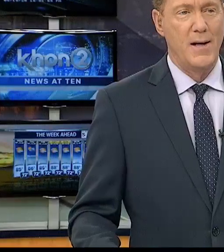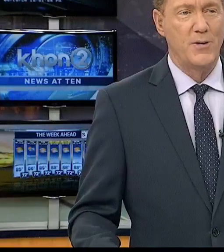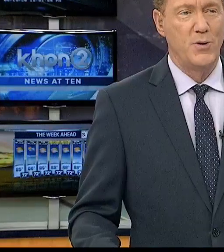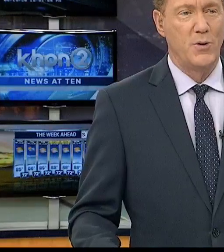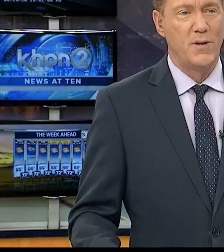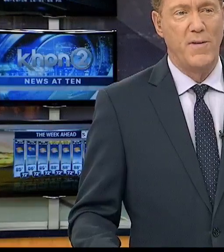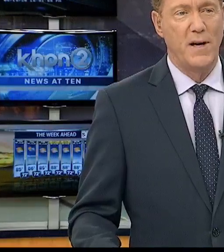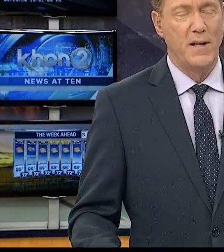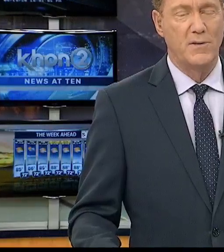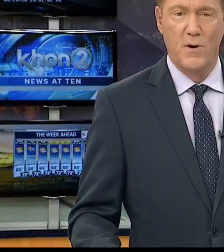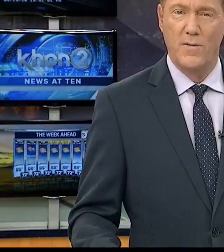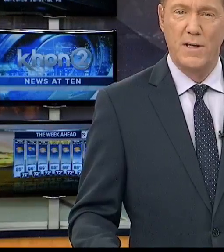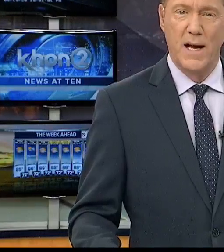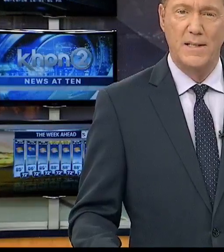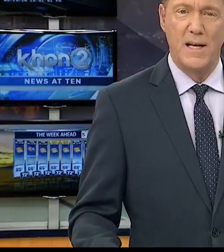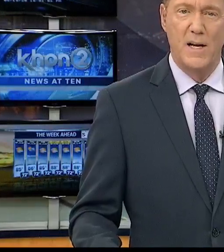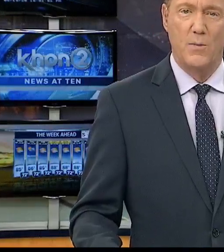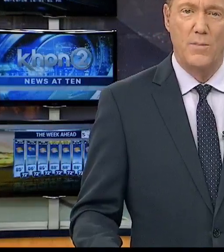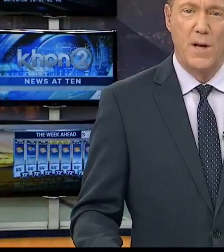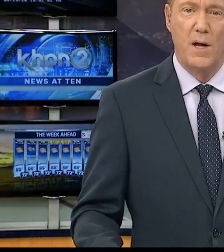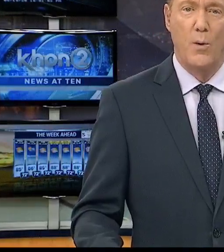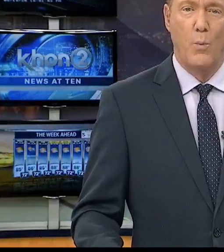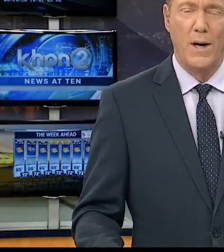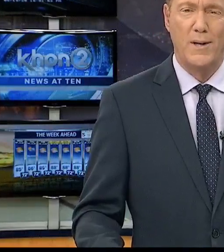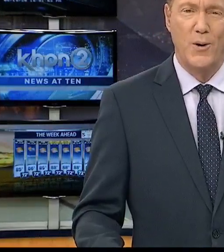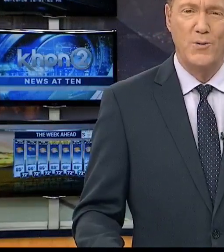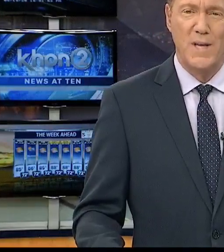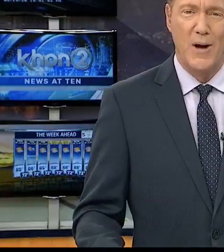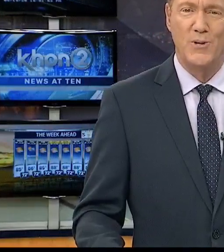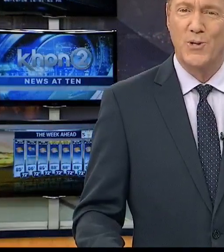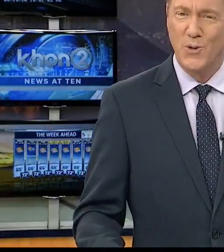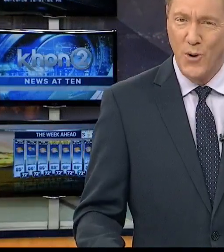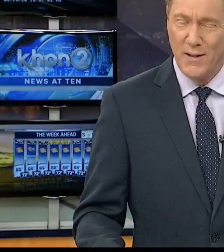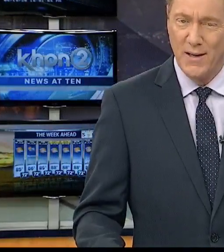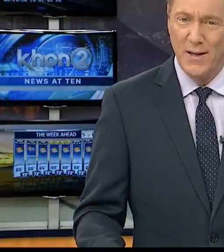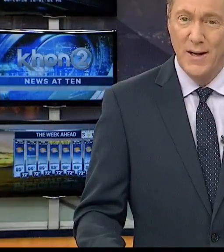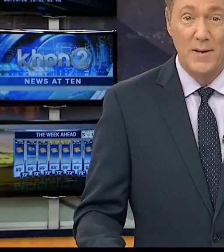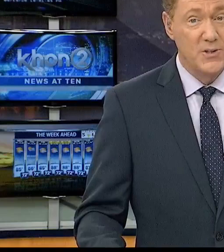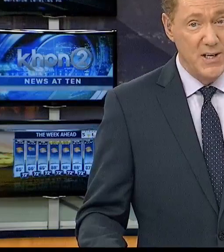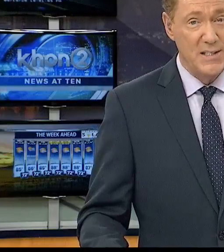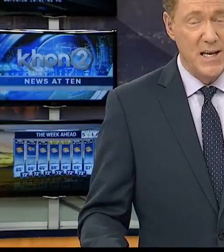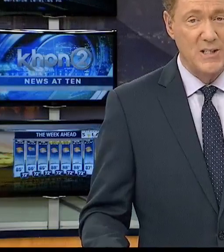ANOTHER TOOL IN THE FIGHT AGAINST COVID-19... COULD BE WHAT GOES DOWN YOUR TOILET. THE CITY SAYS IT'S USING WASTEWATER SURVEILLANCE.. TO SEE IF THERE ARE SPIKES IN